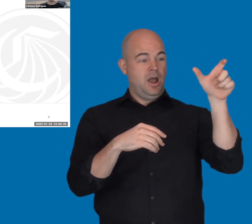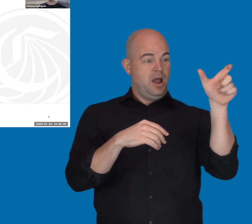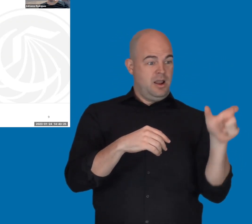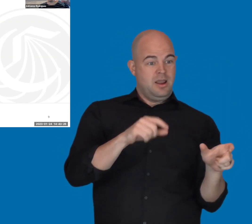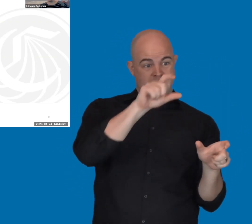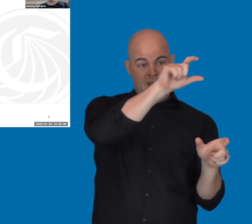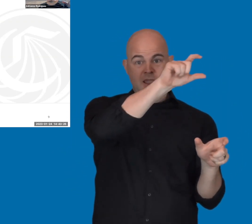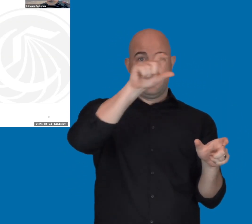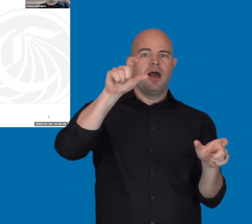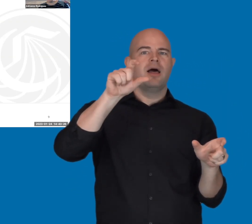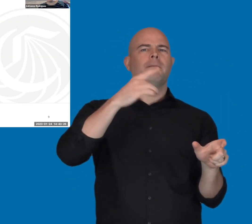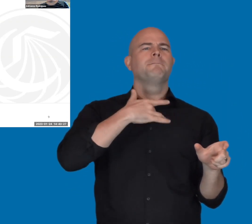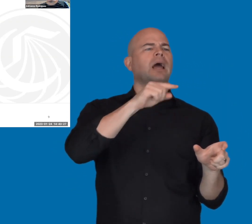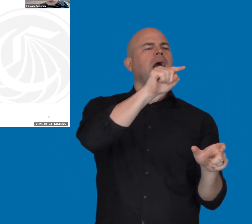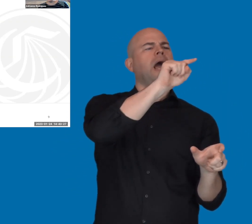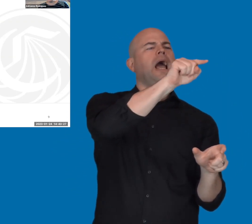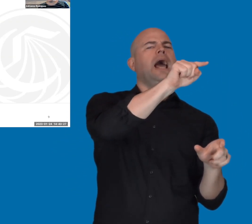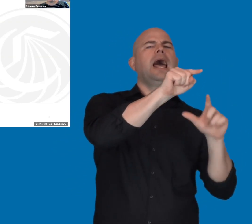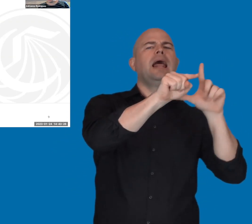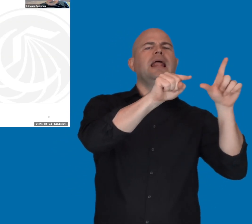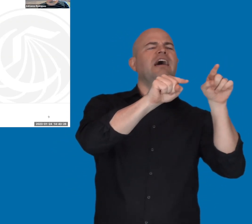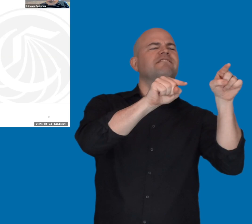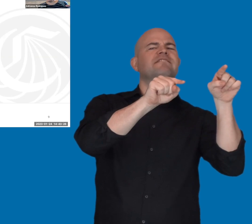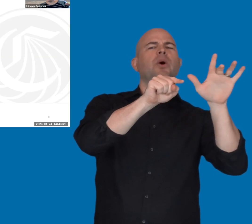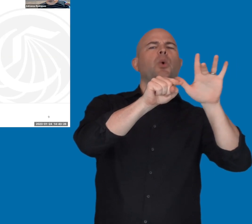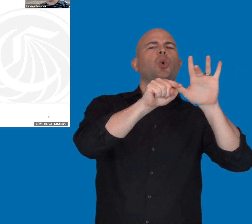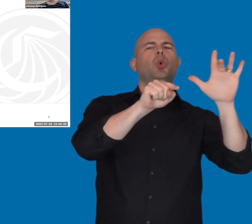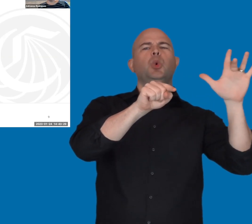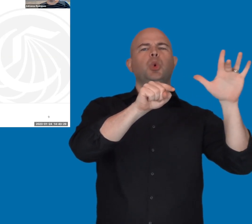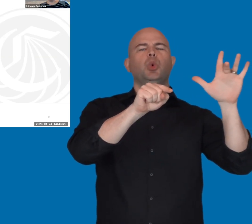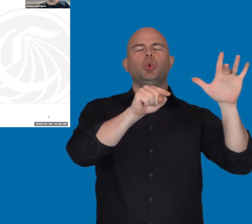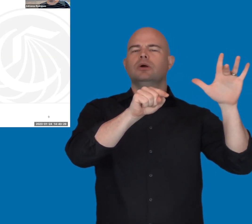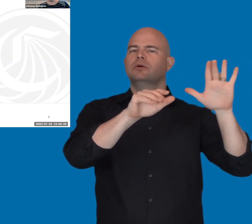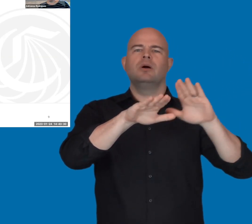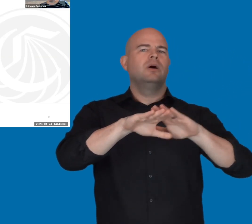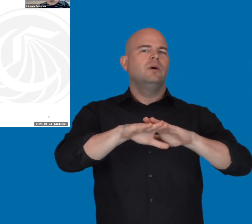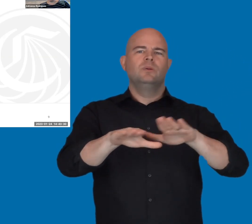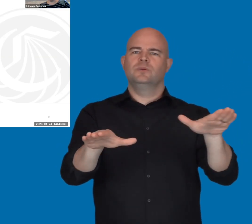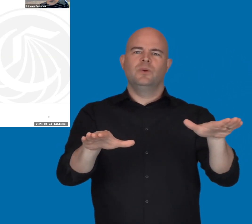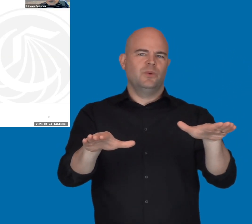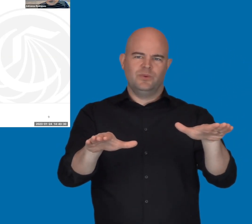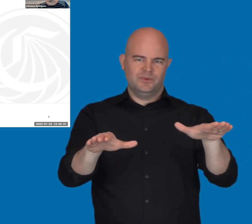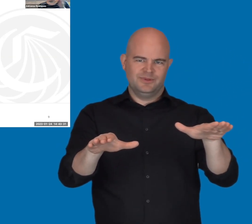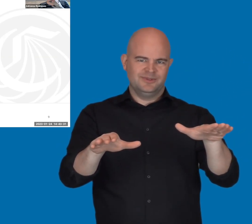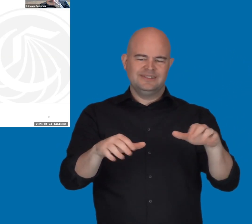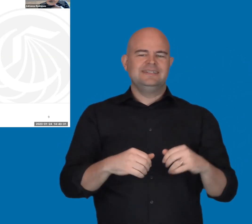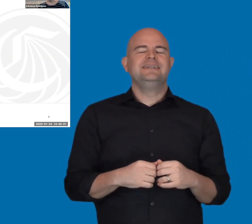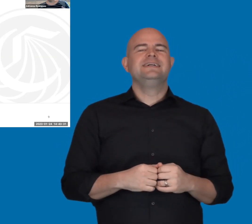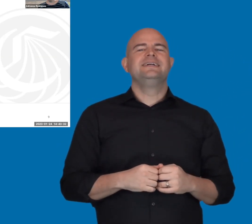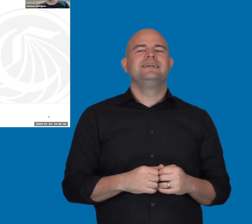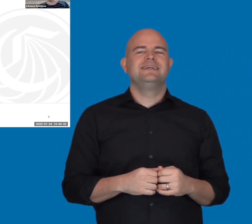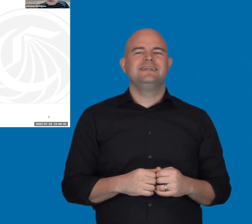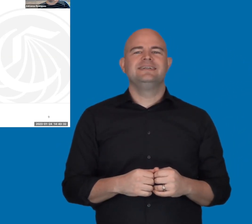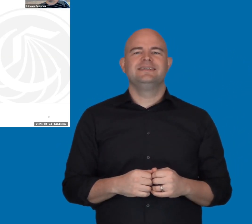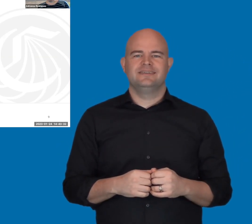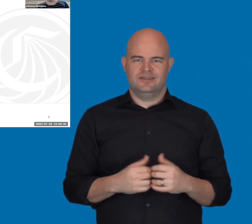oftentimes there's a blank upper left-hand cell, or an upper left-hand cell that isn't part of header row or column, so you would just want